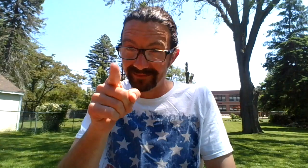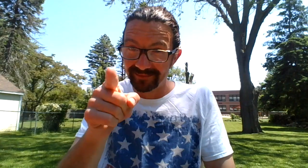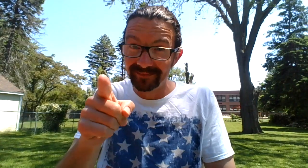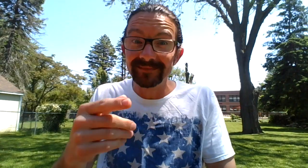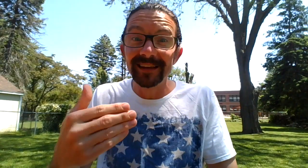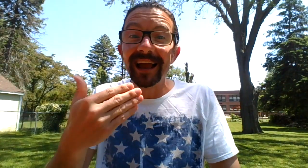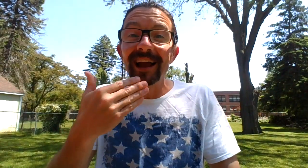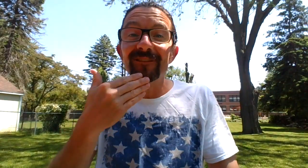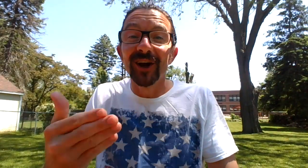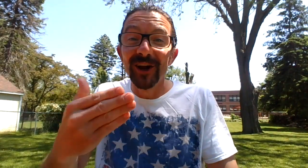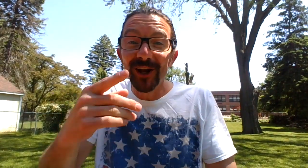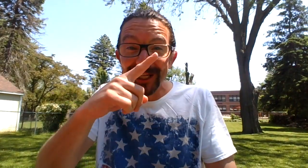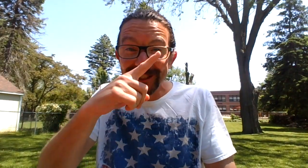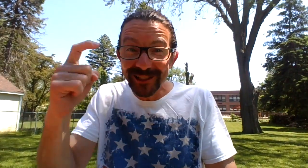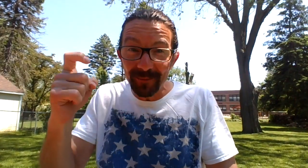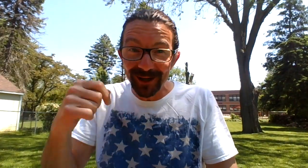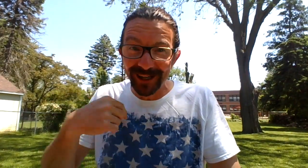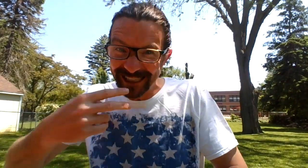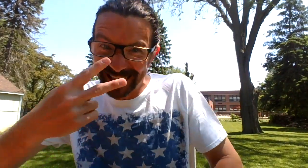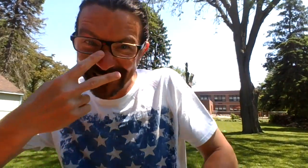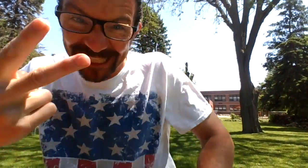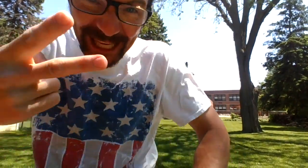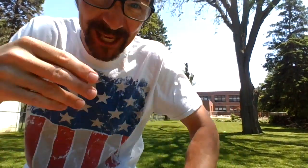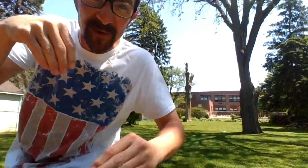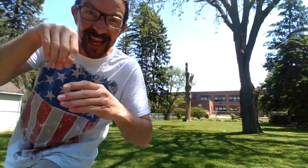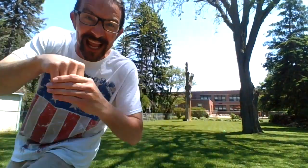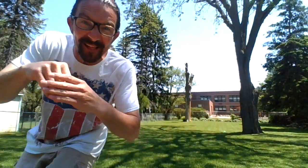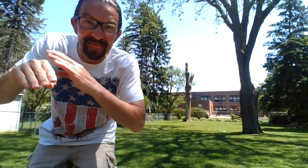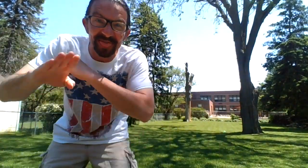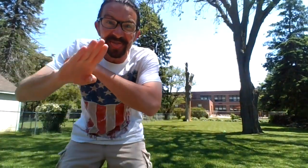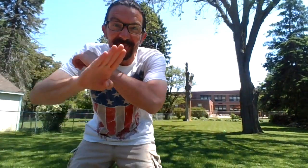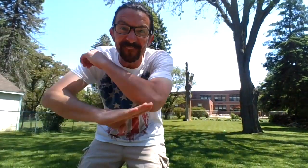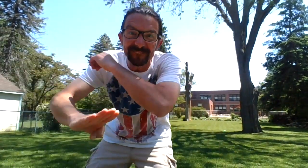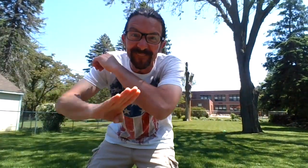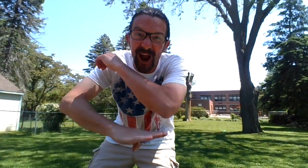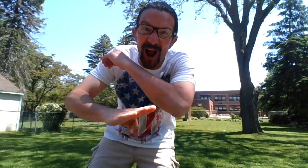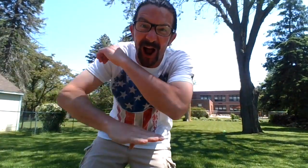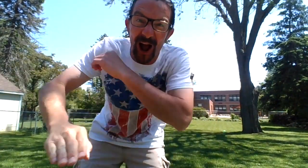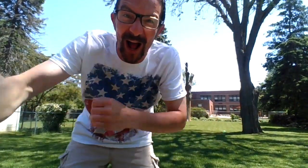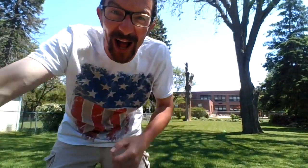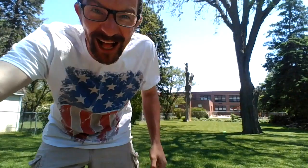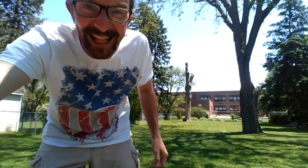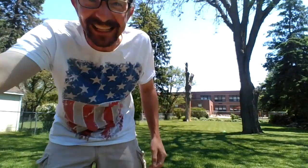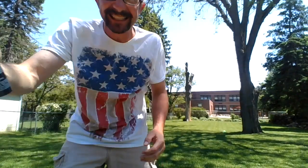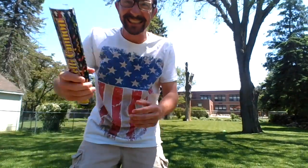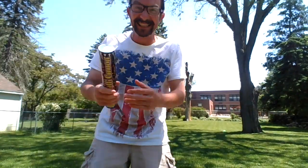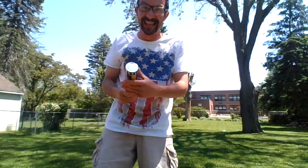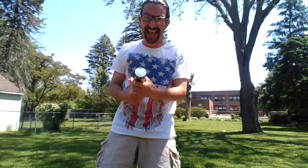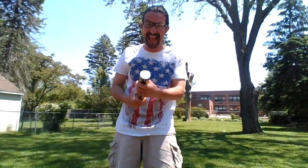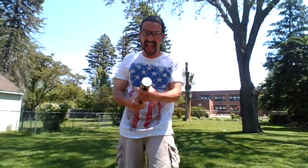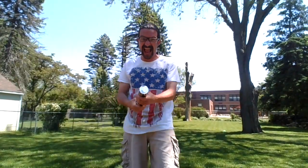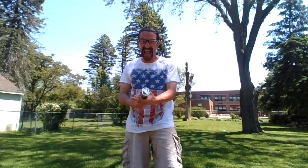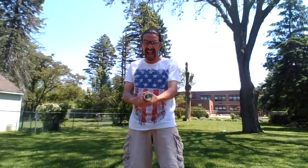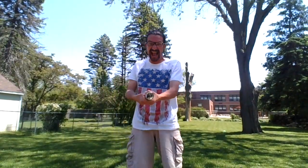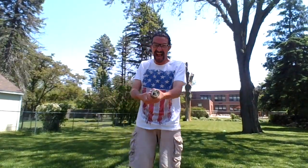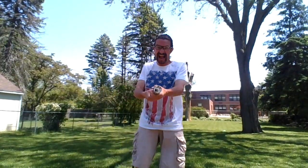You have a good Summer and see you in the Fall, all right? Woohoo!